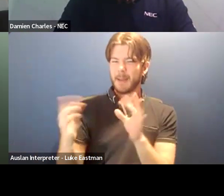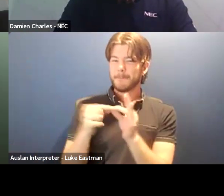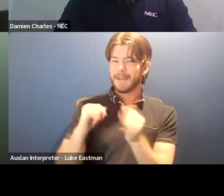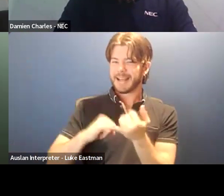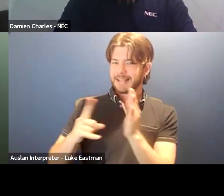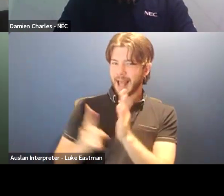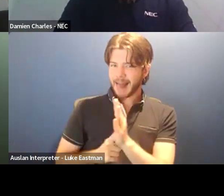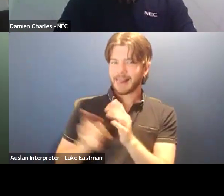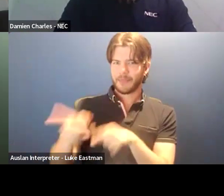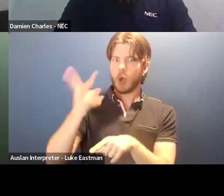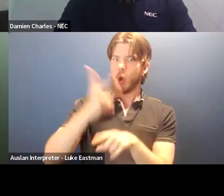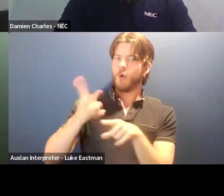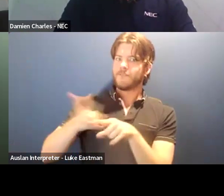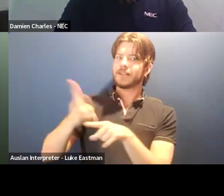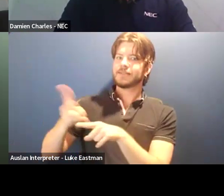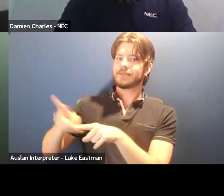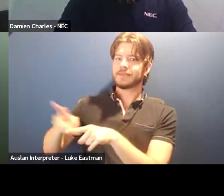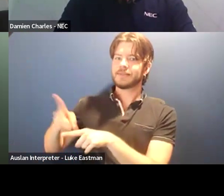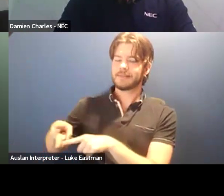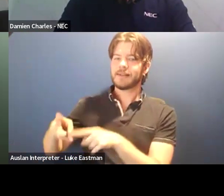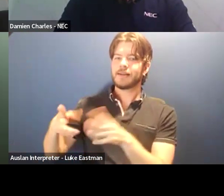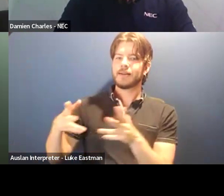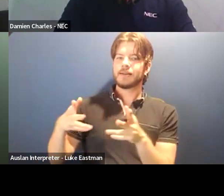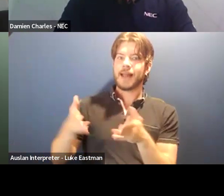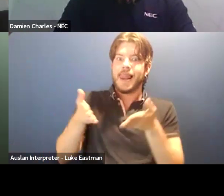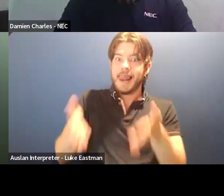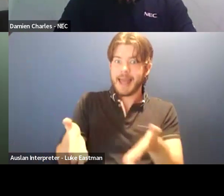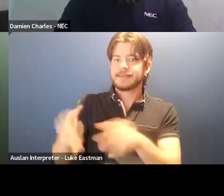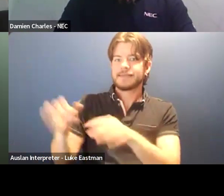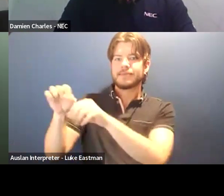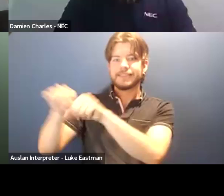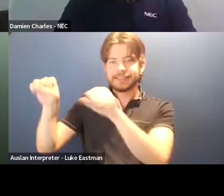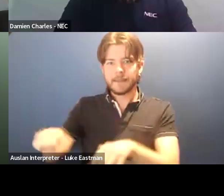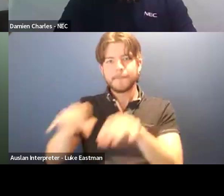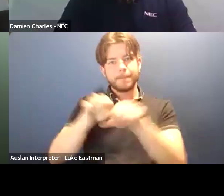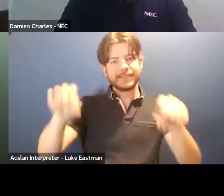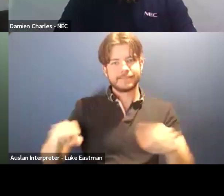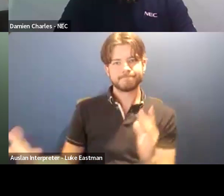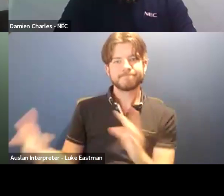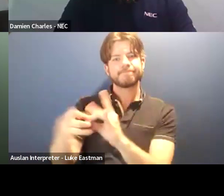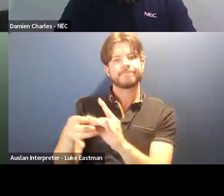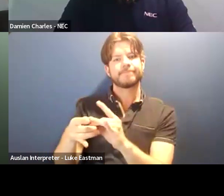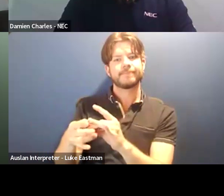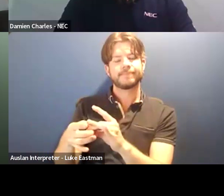fulfills that enabling role to join